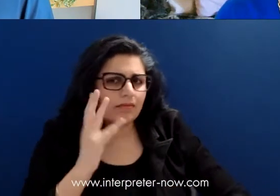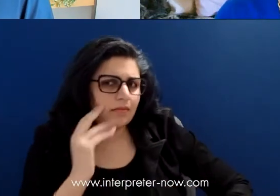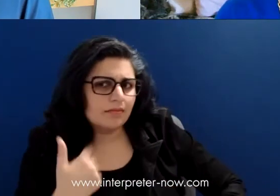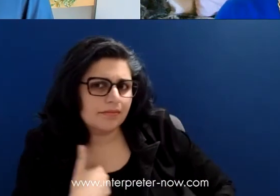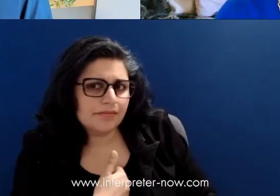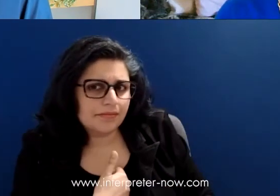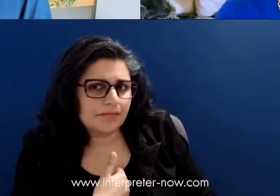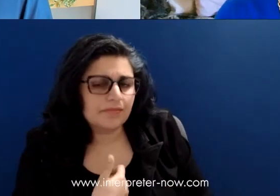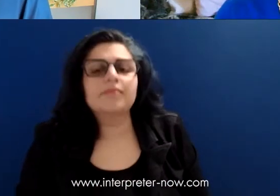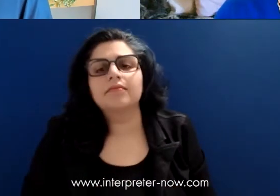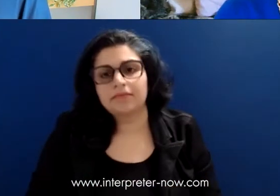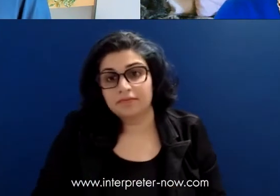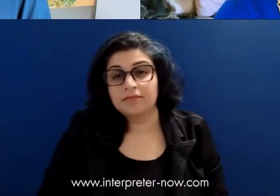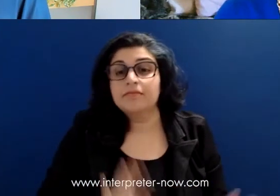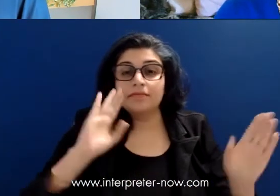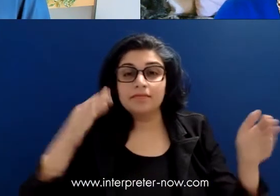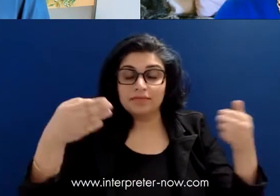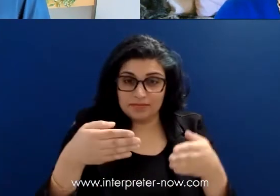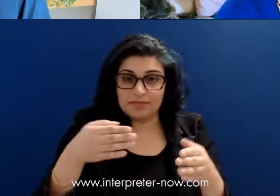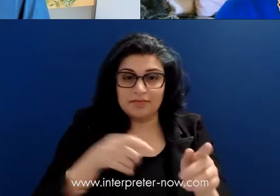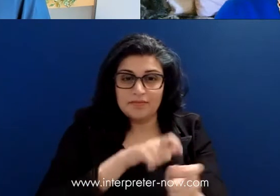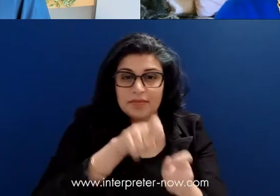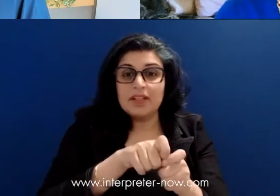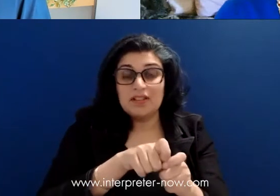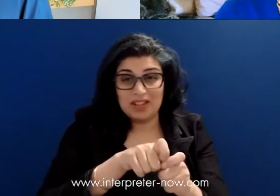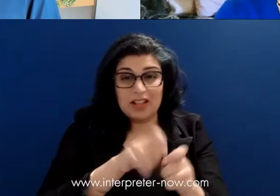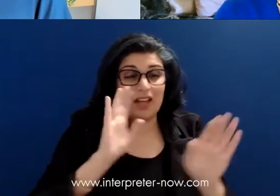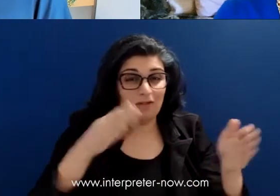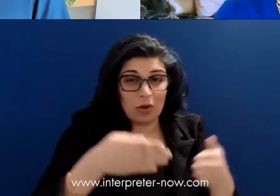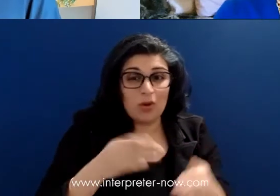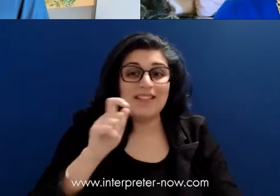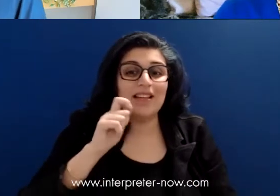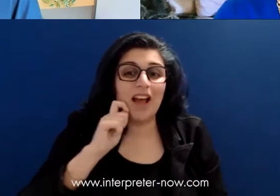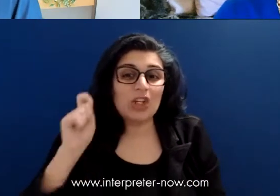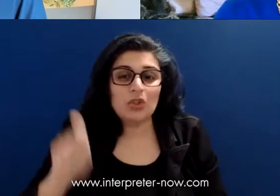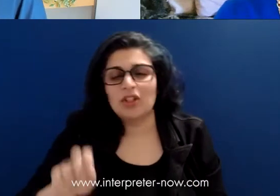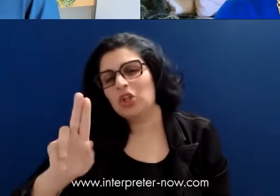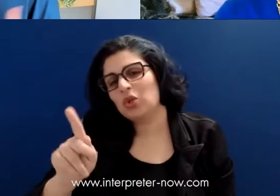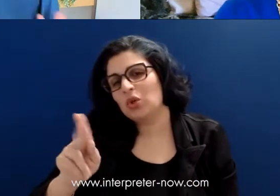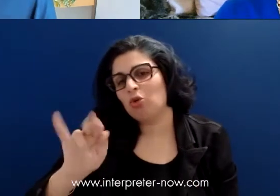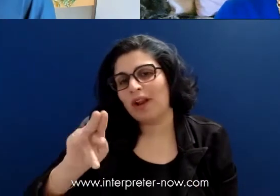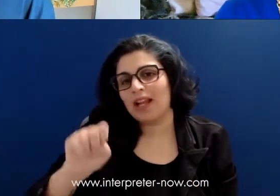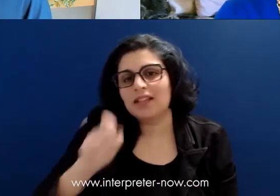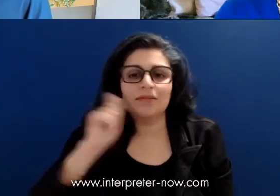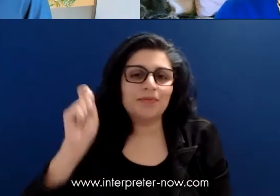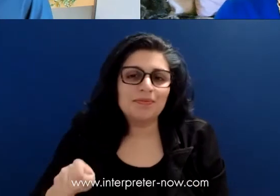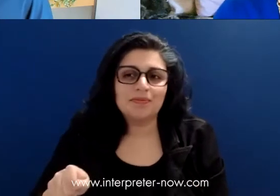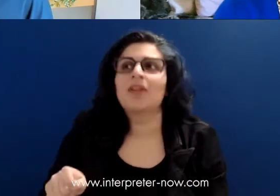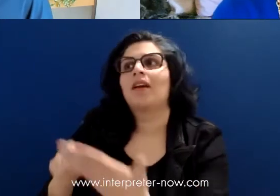We'll talk specifically about Ukraine, as this is on so many of our minds right now. Komal, thank you for joining us today.